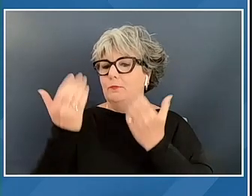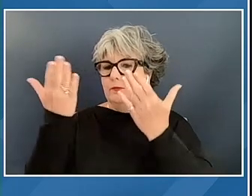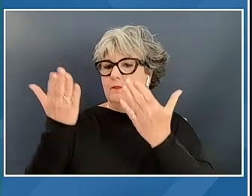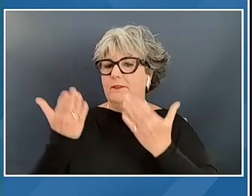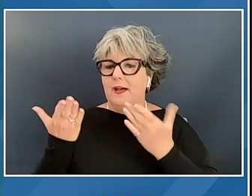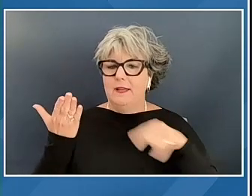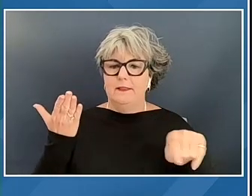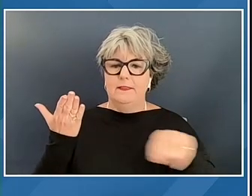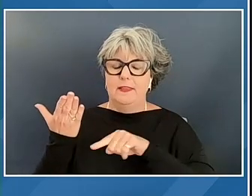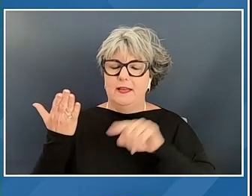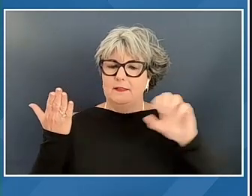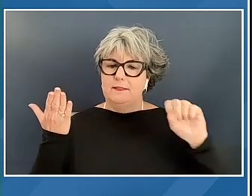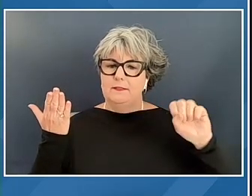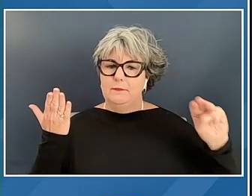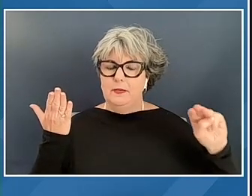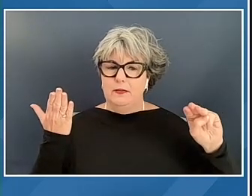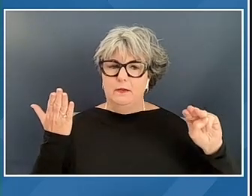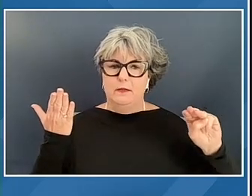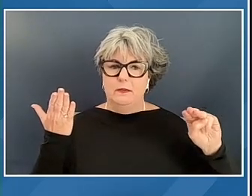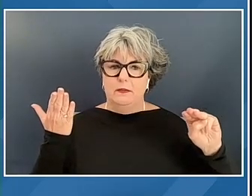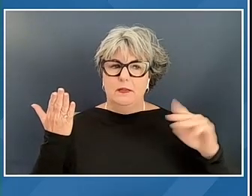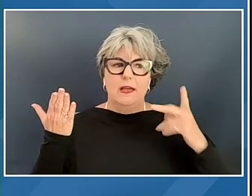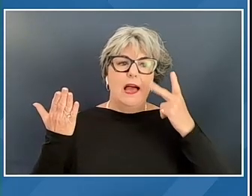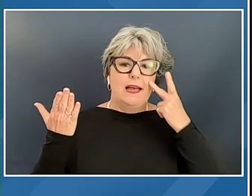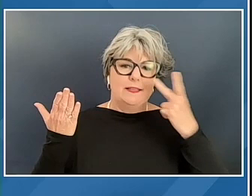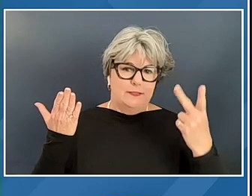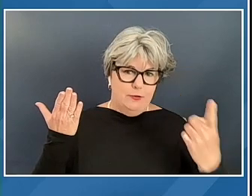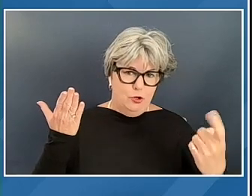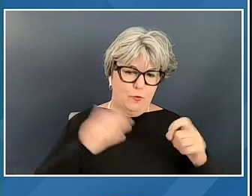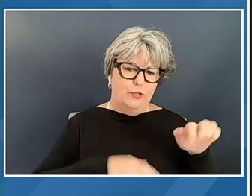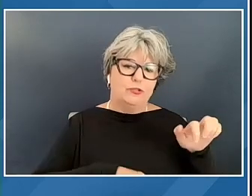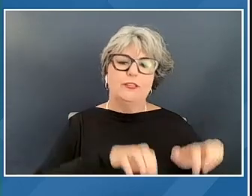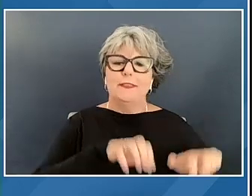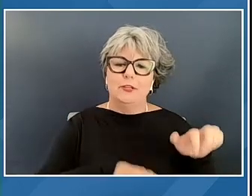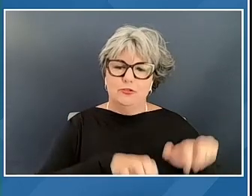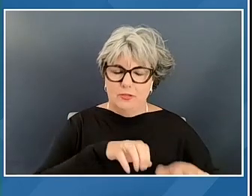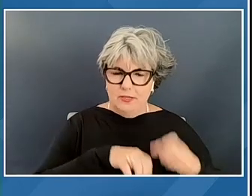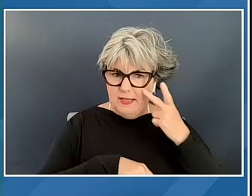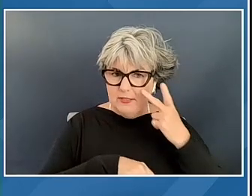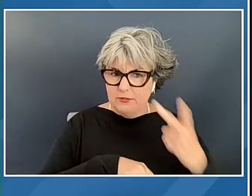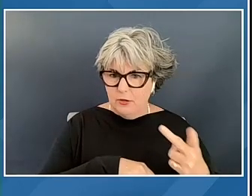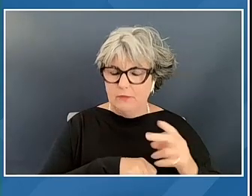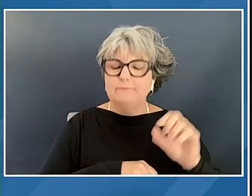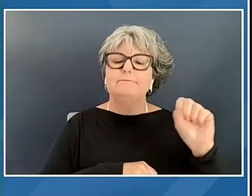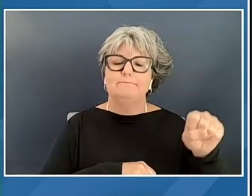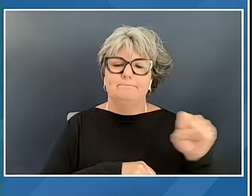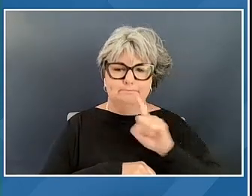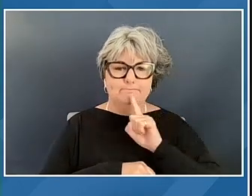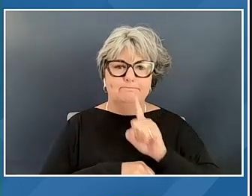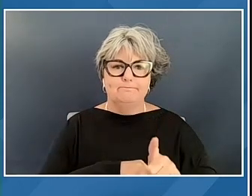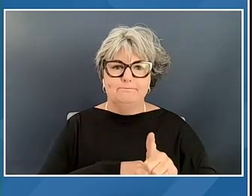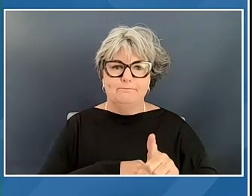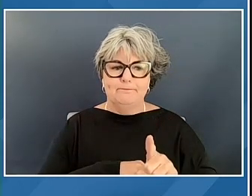So if you- I saw your question in the chat, there are. I don't have them off the top of my head